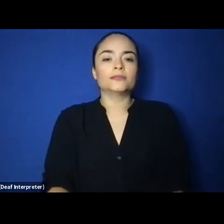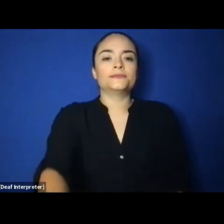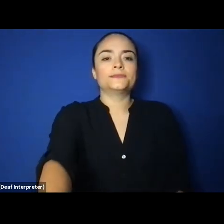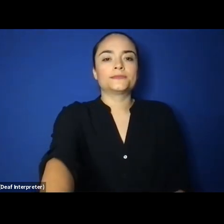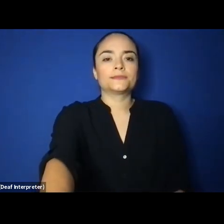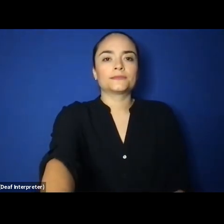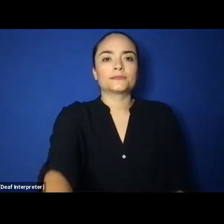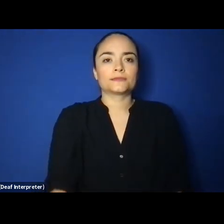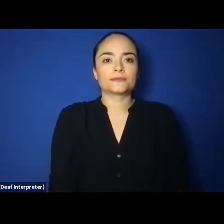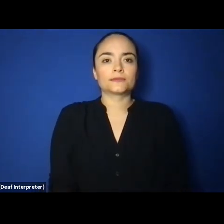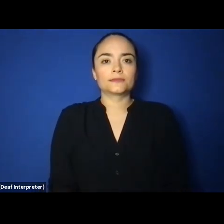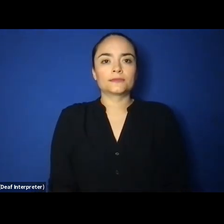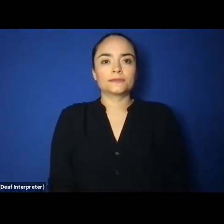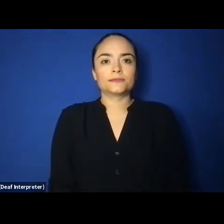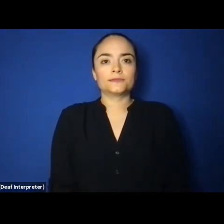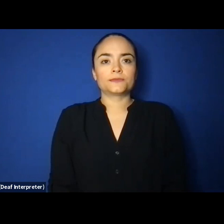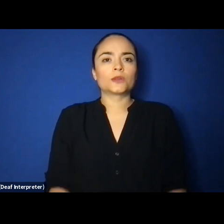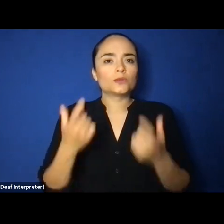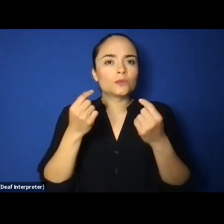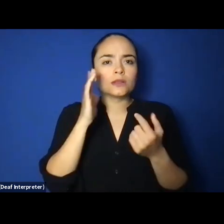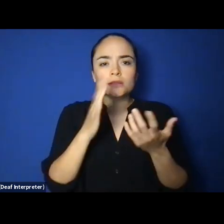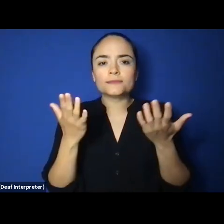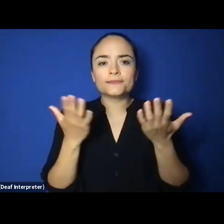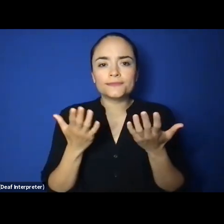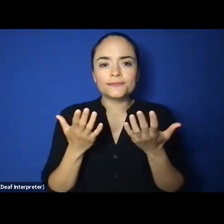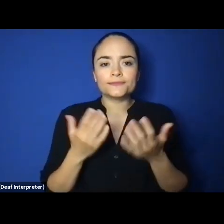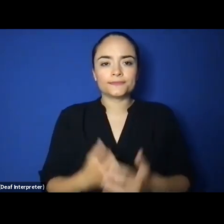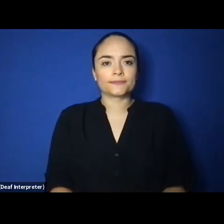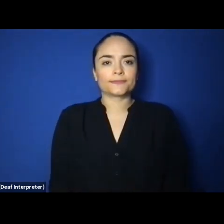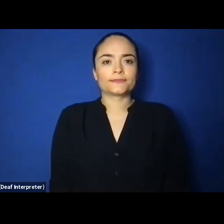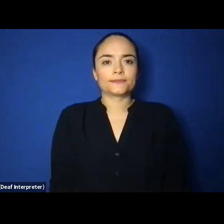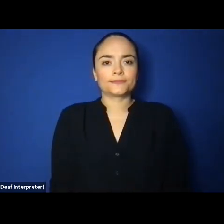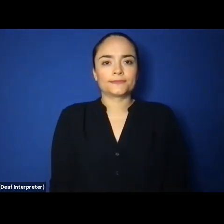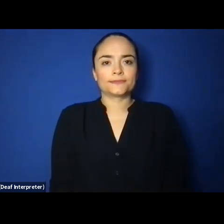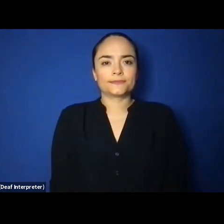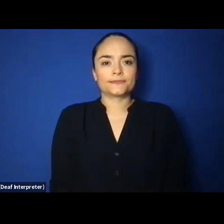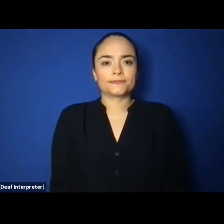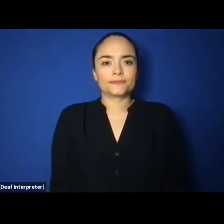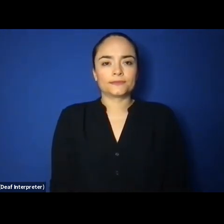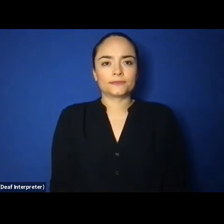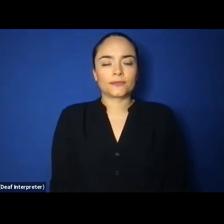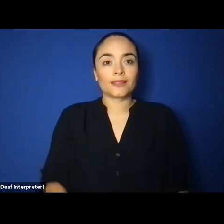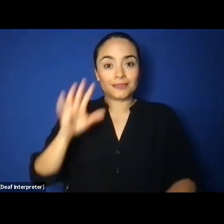find out if the music that we we had in the waiting room, Asani, got you moving at all. Yes, a